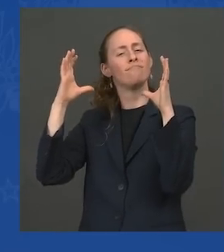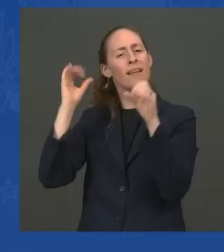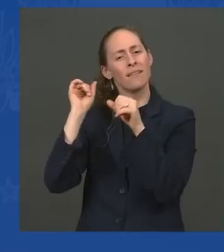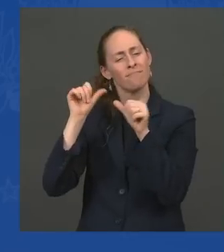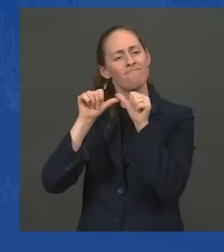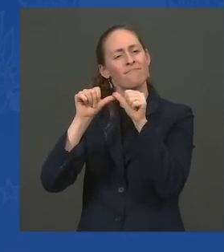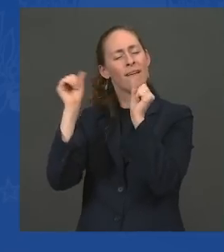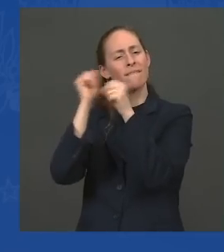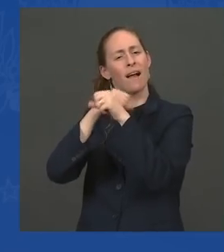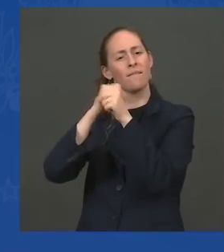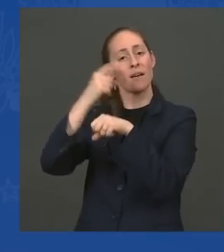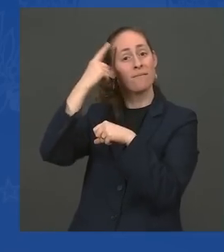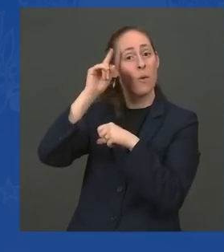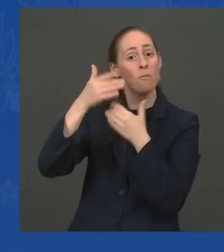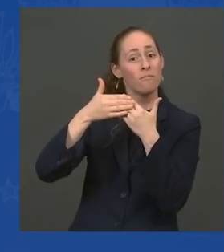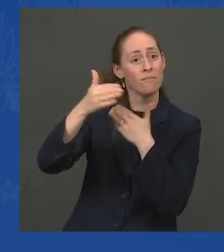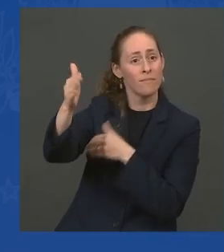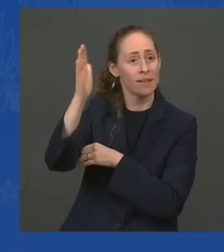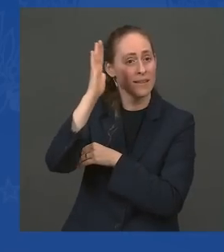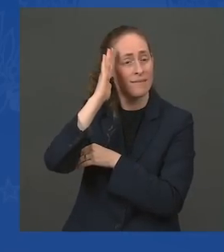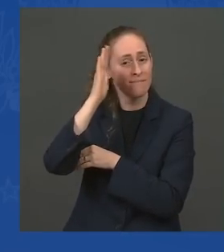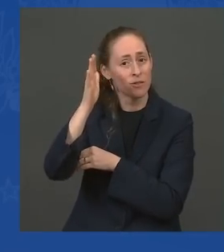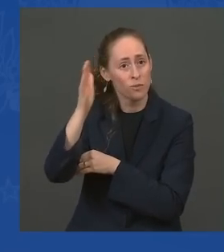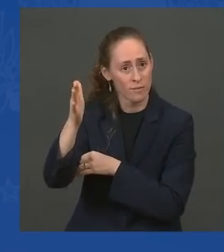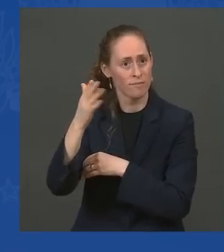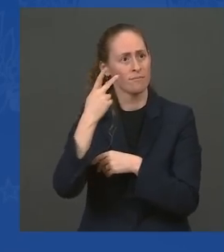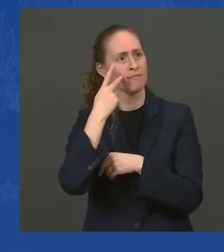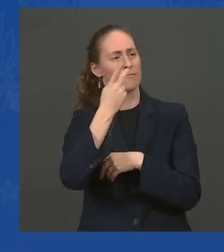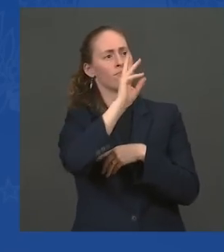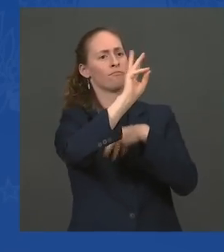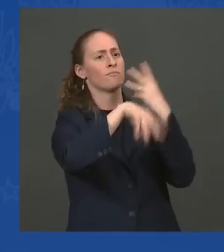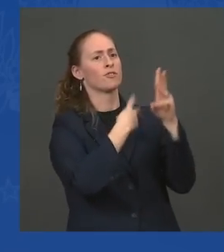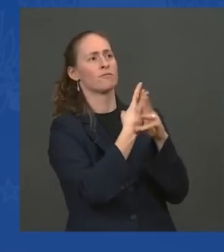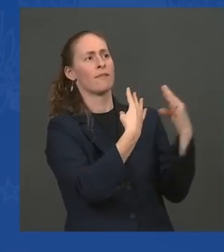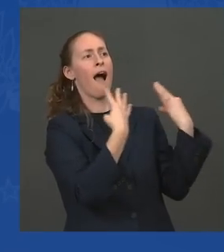And we're about to show the world what we can really do. Thank you very much.